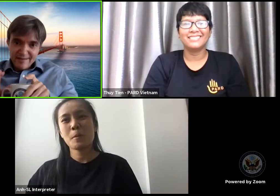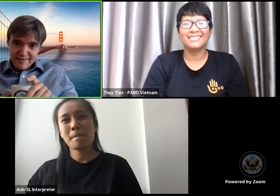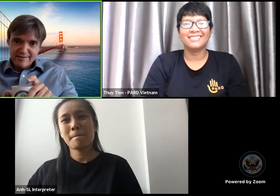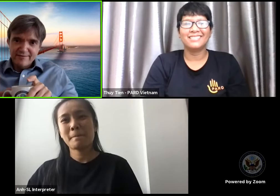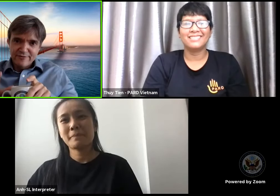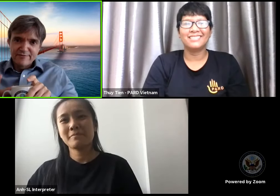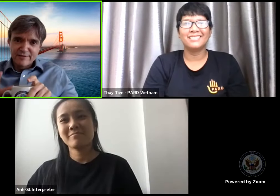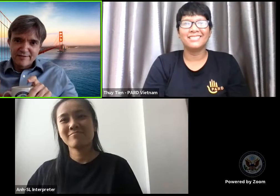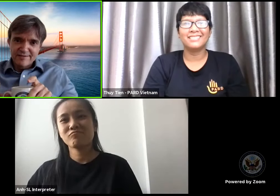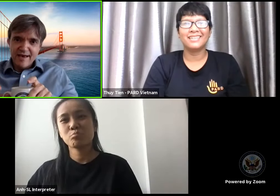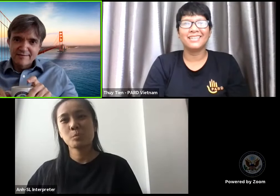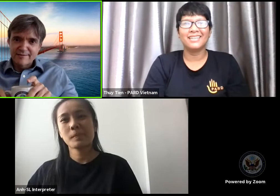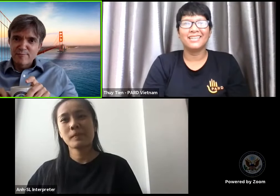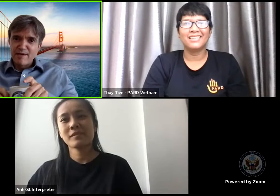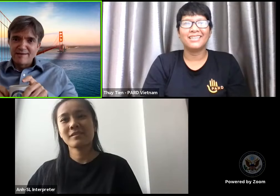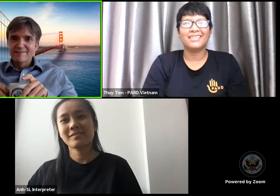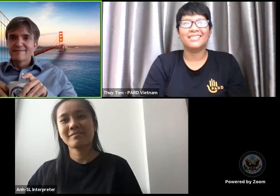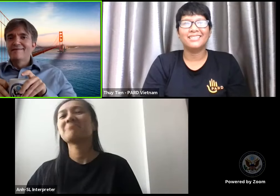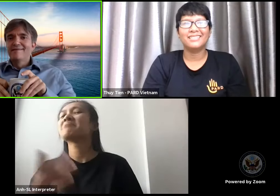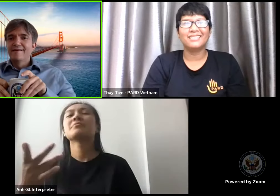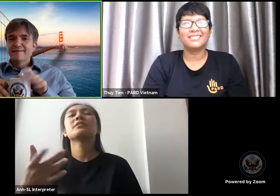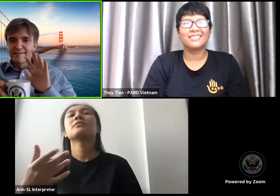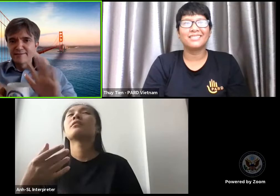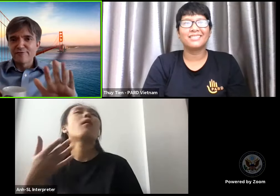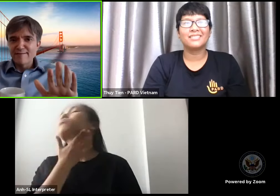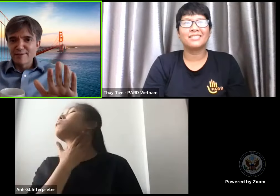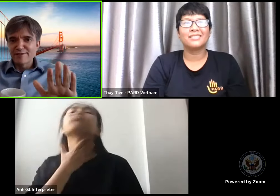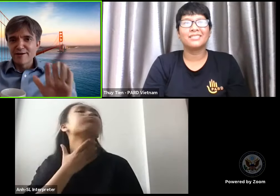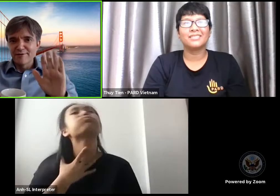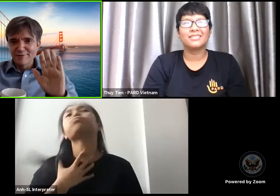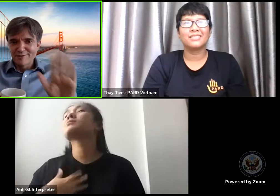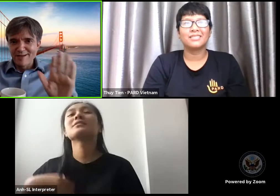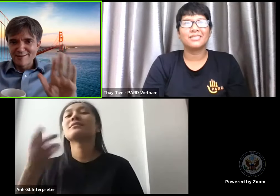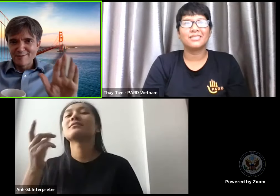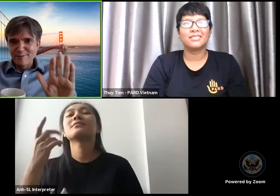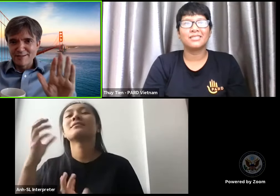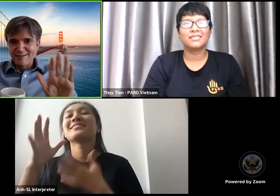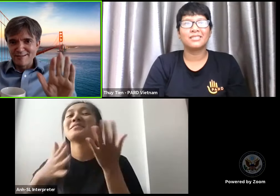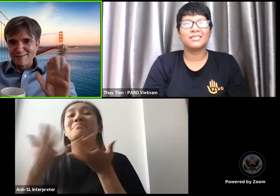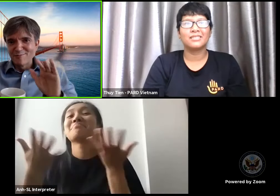least favorite signs to make? Now this is a family show so it has to be clean,